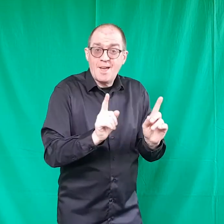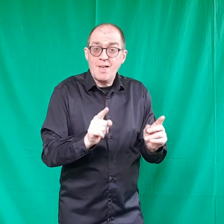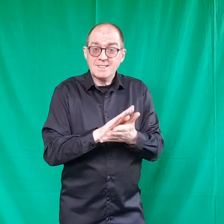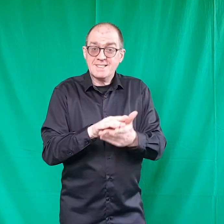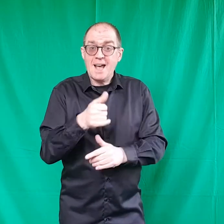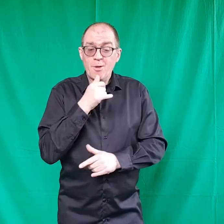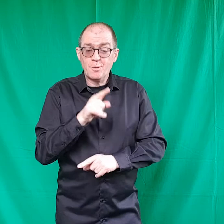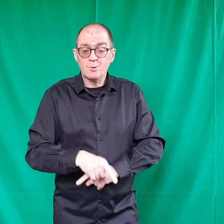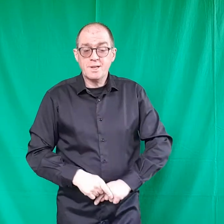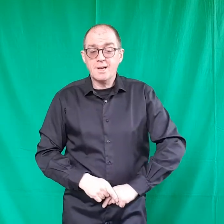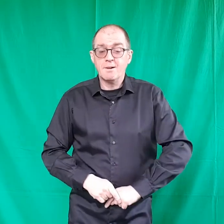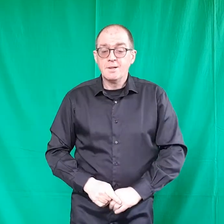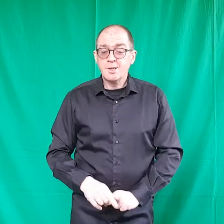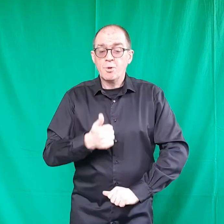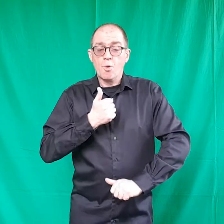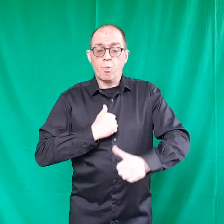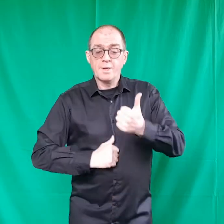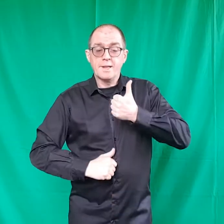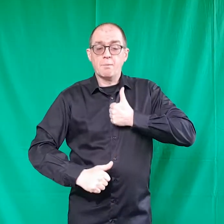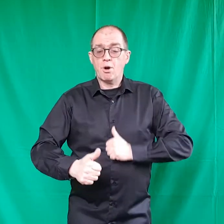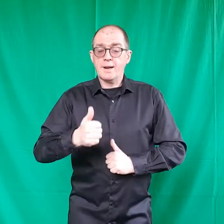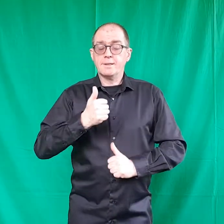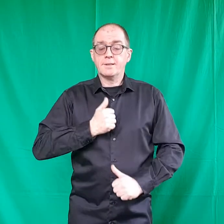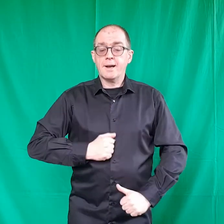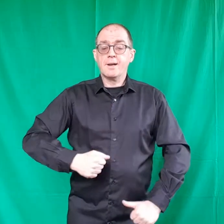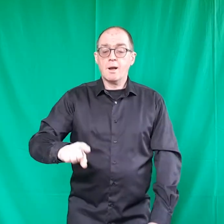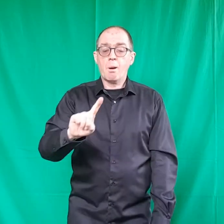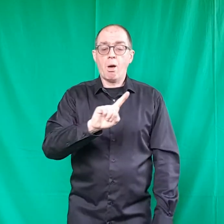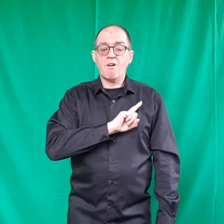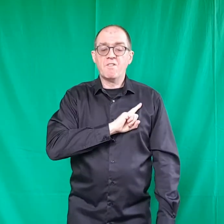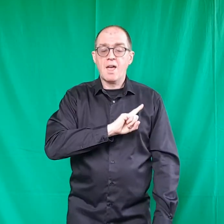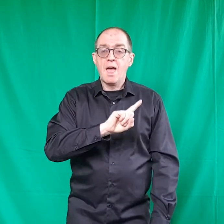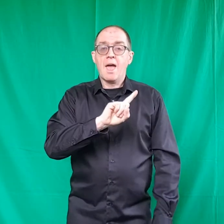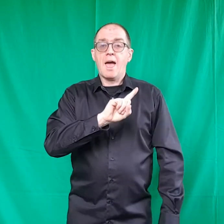And that's the sign that we use here. So - 'We take pride in taking love'